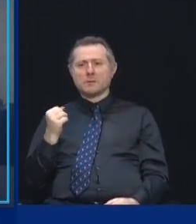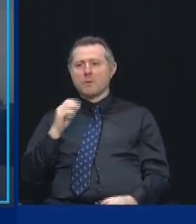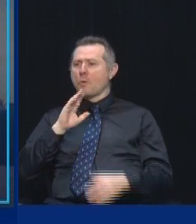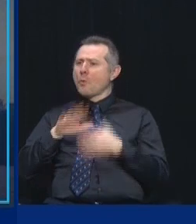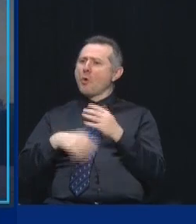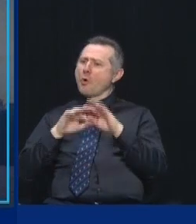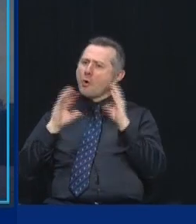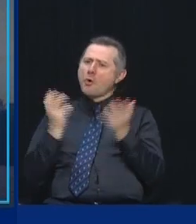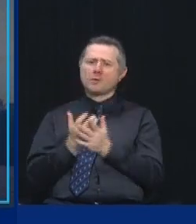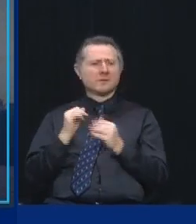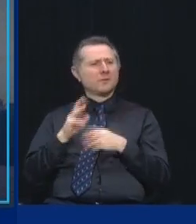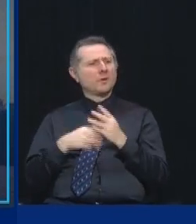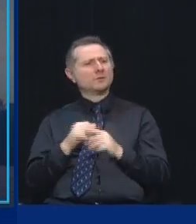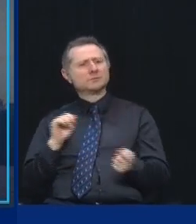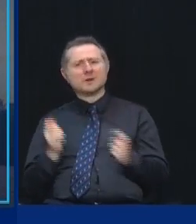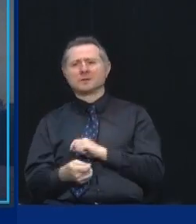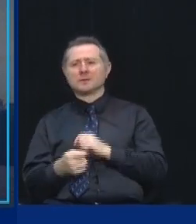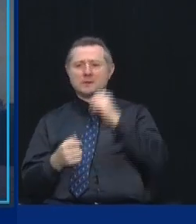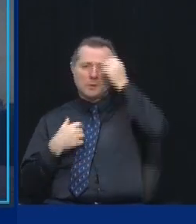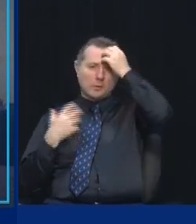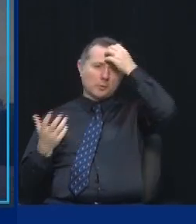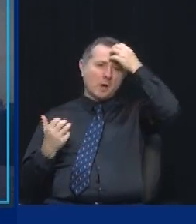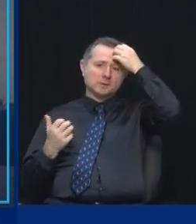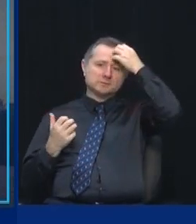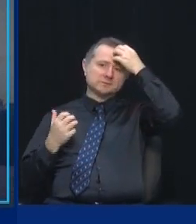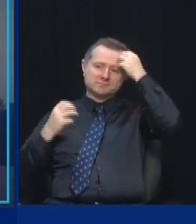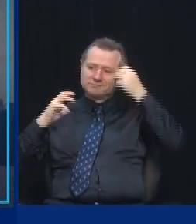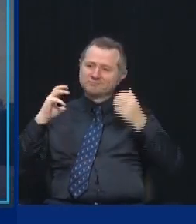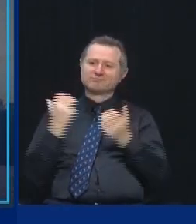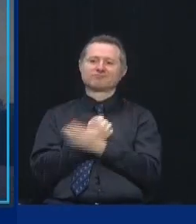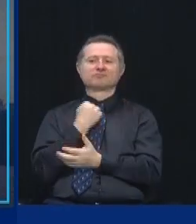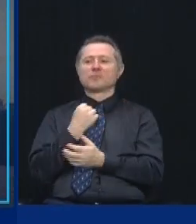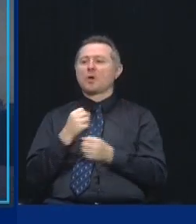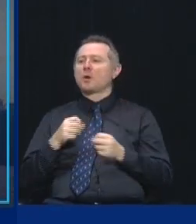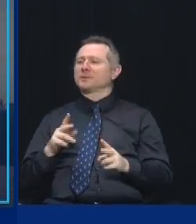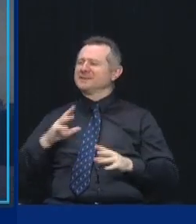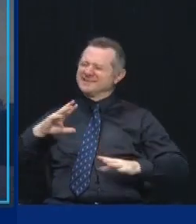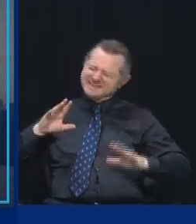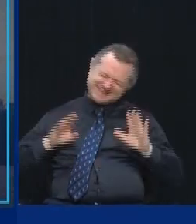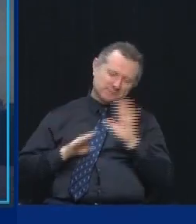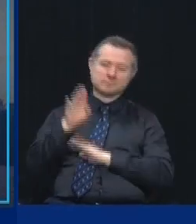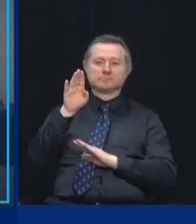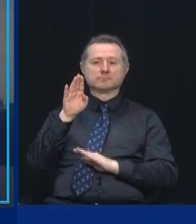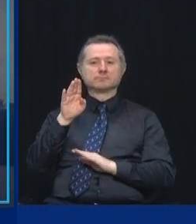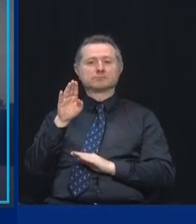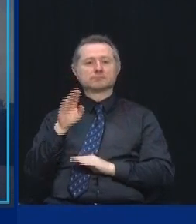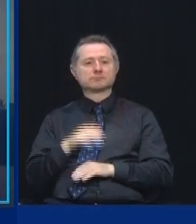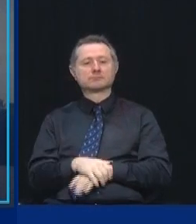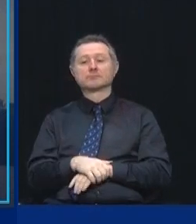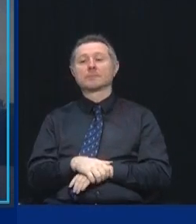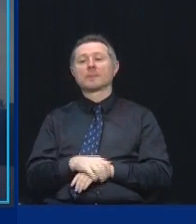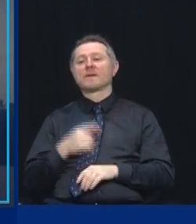AND WE'RE GOING TO TAKE THIS MOMENT OF RESET INTERNATIONALLY